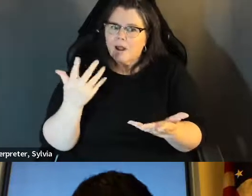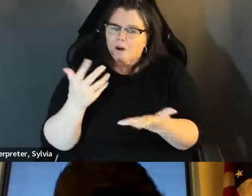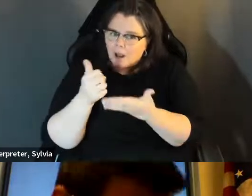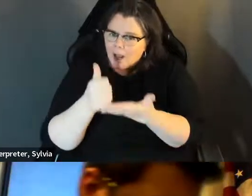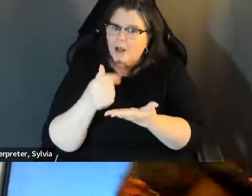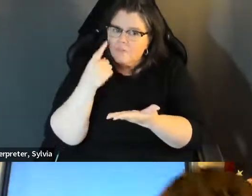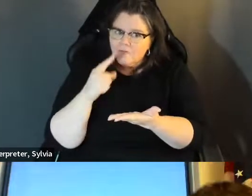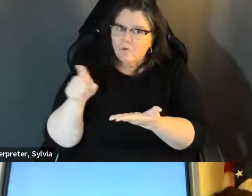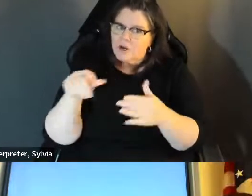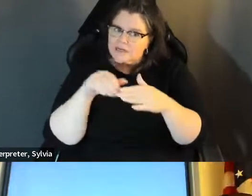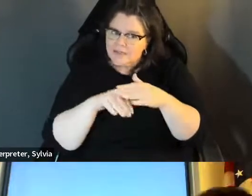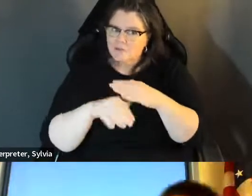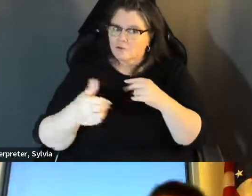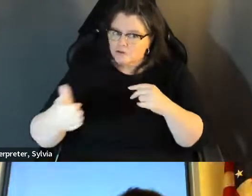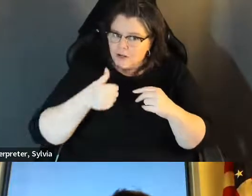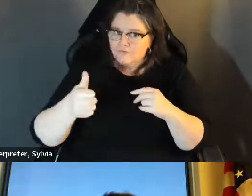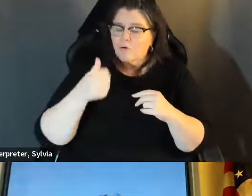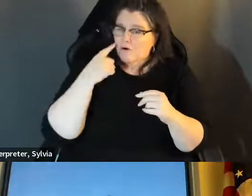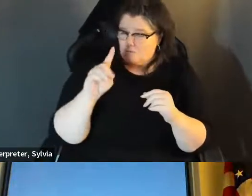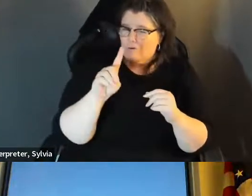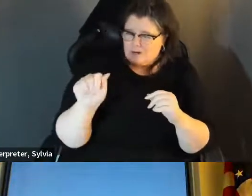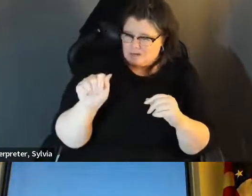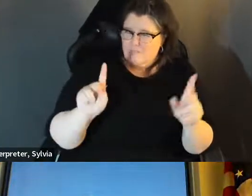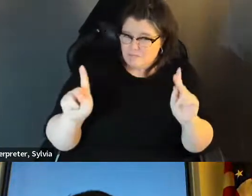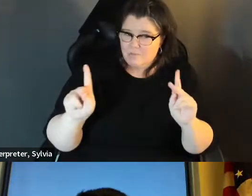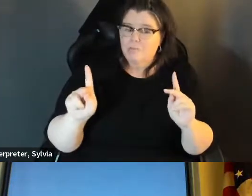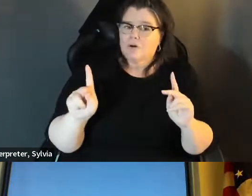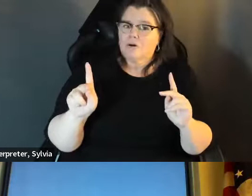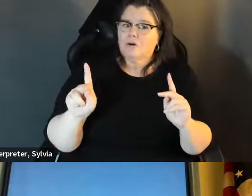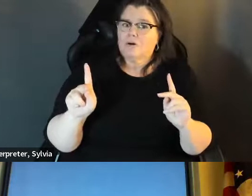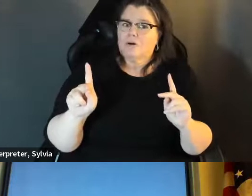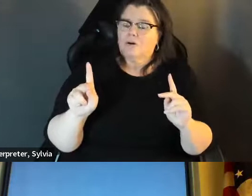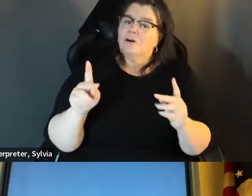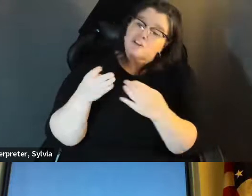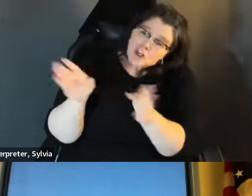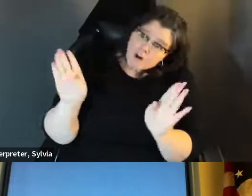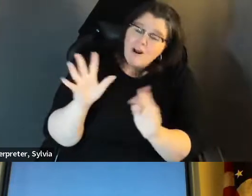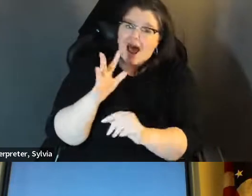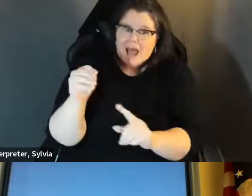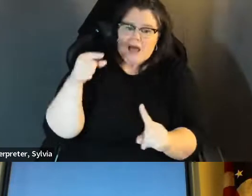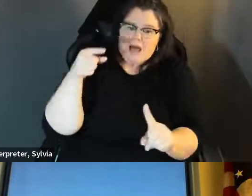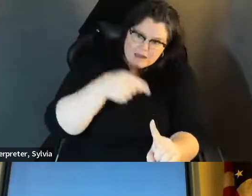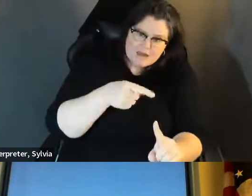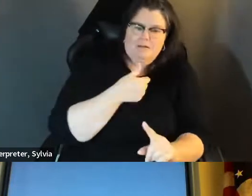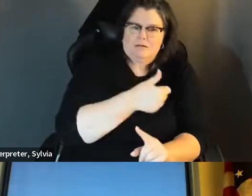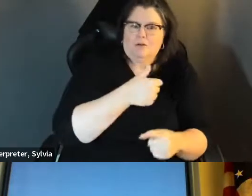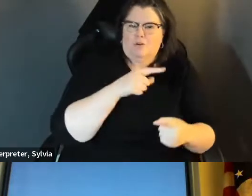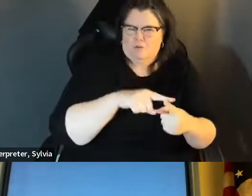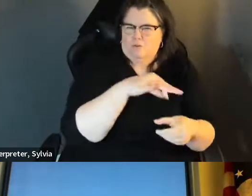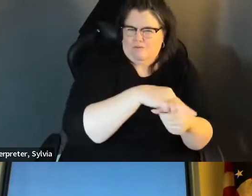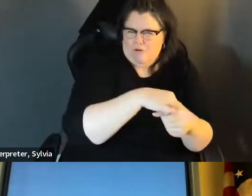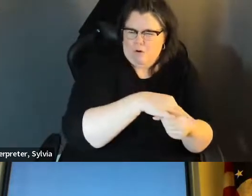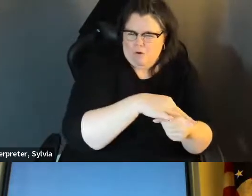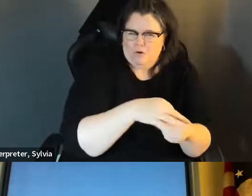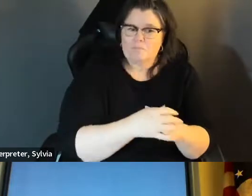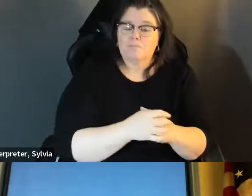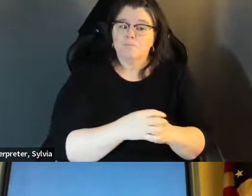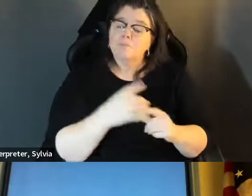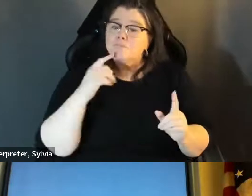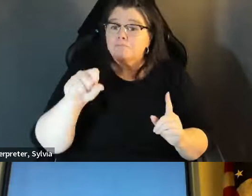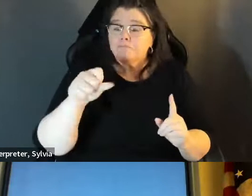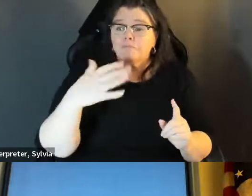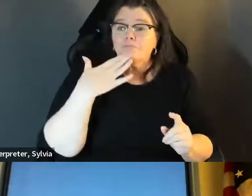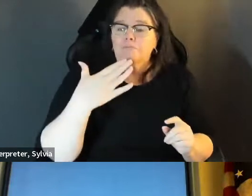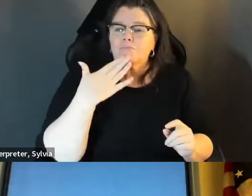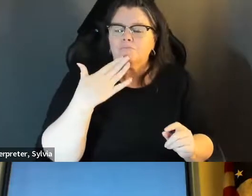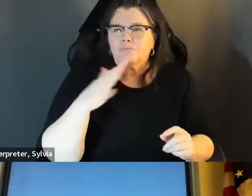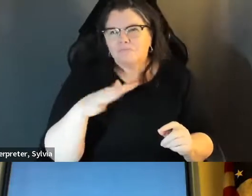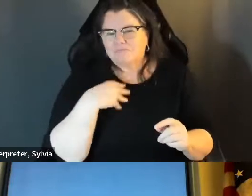we better test this issue